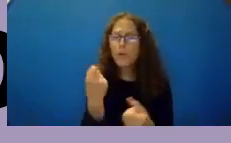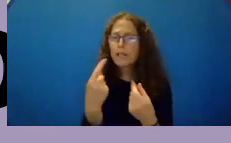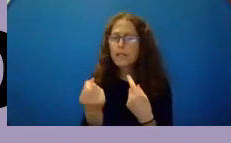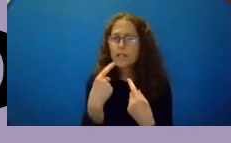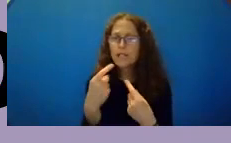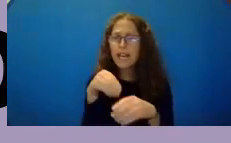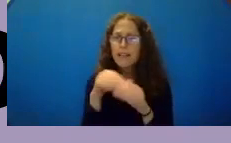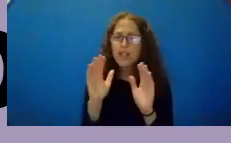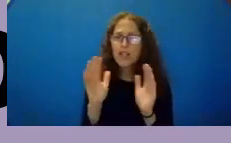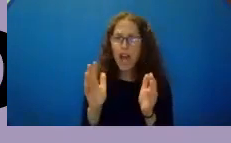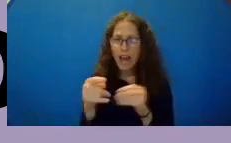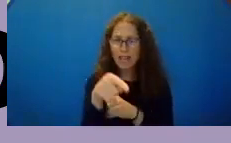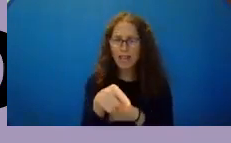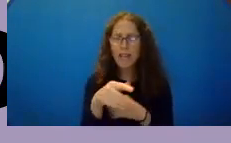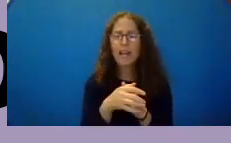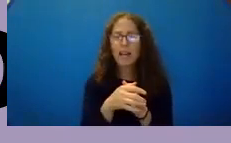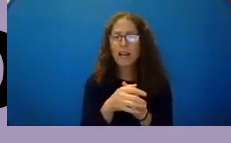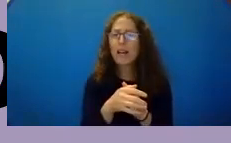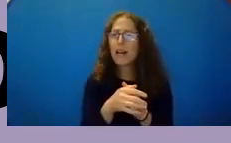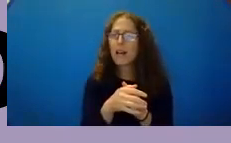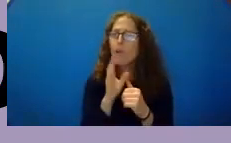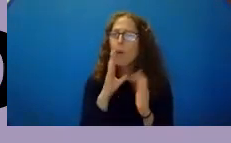TAM JOH SON AT KING COUNTY.GOV